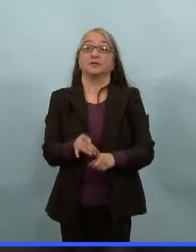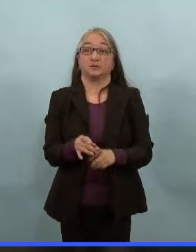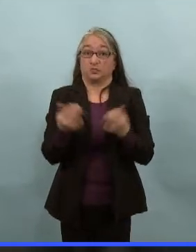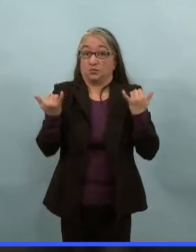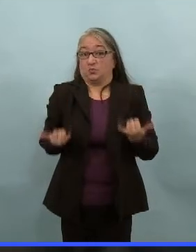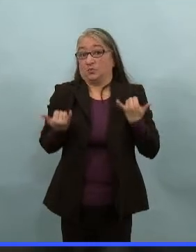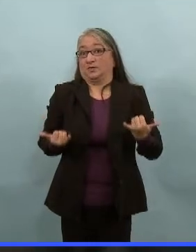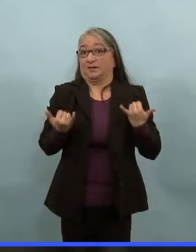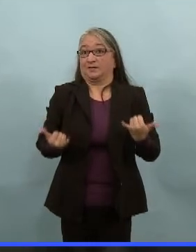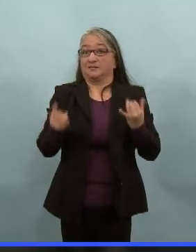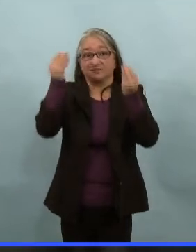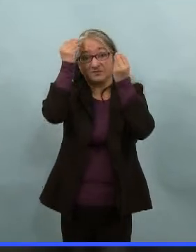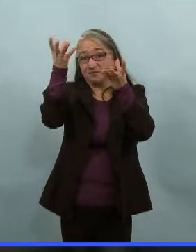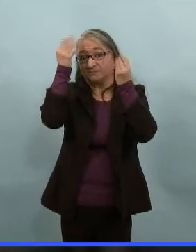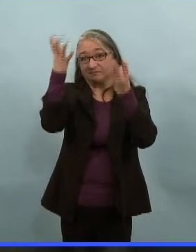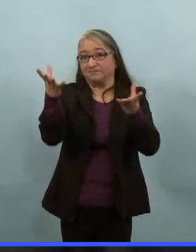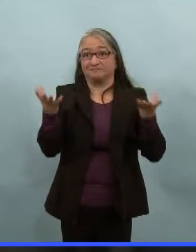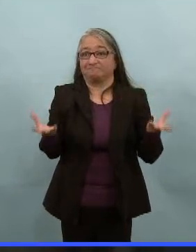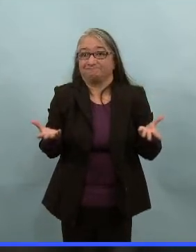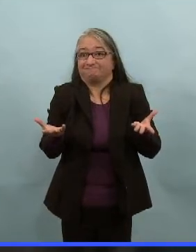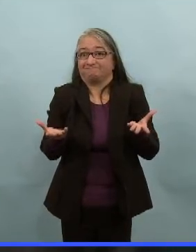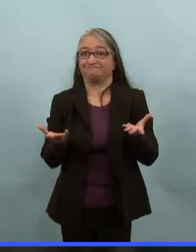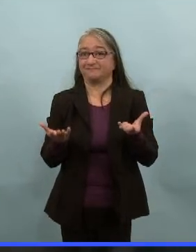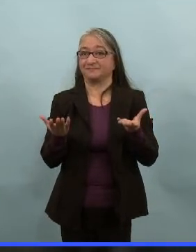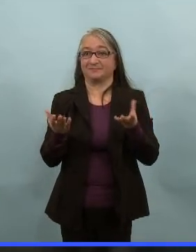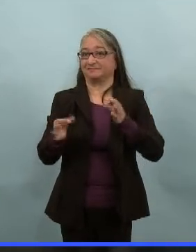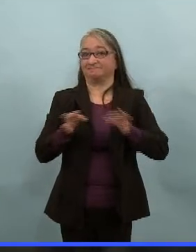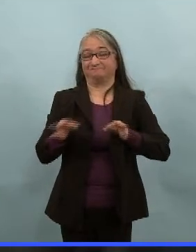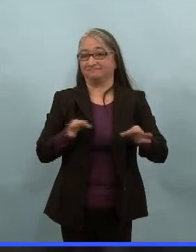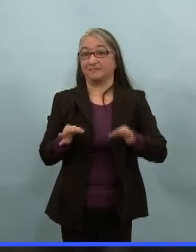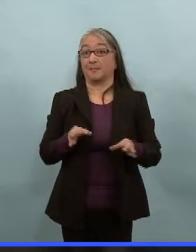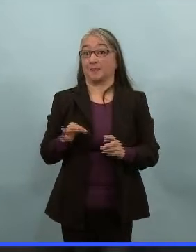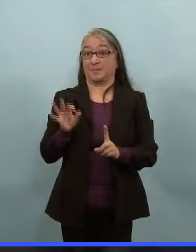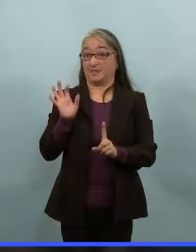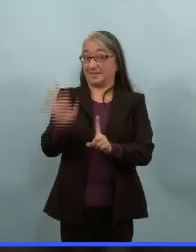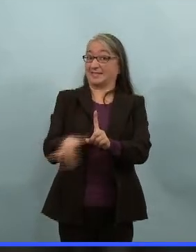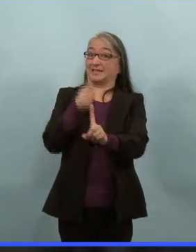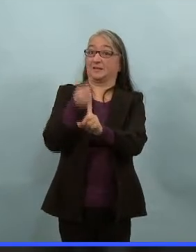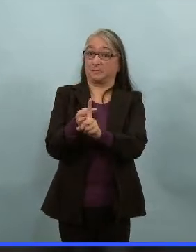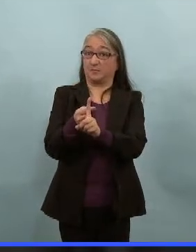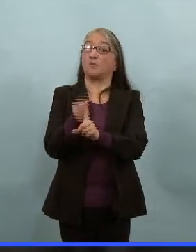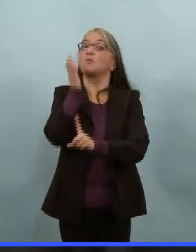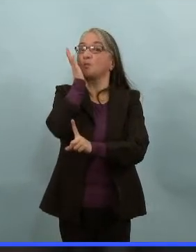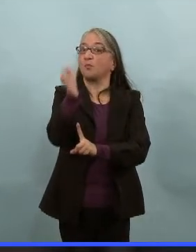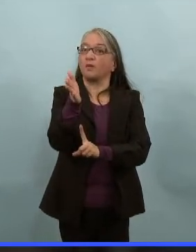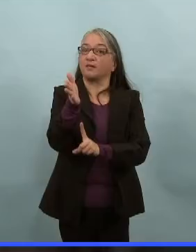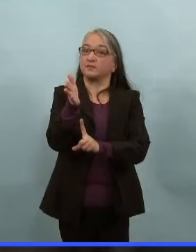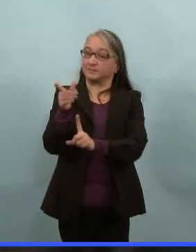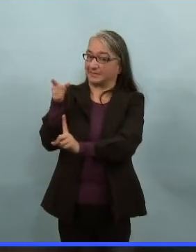we do expect those impacts to be felt uh if in the unvaccinated in the in the acute care system